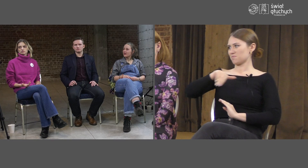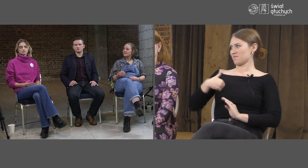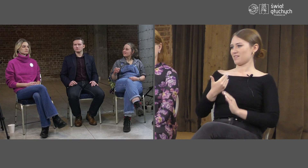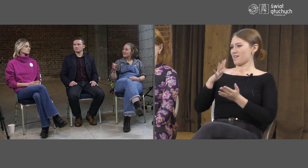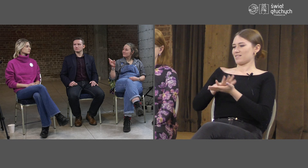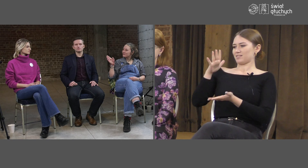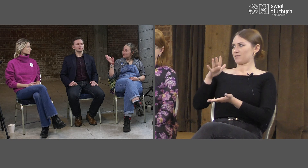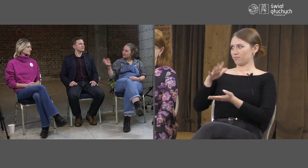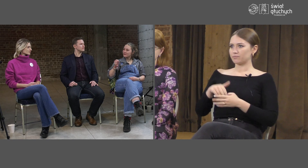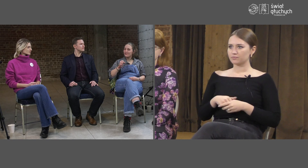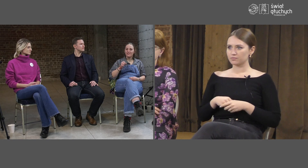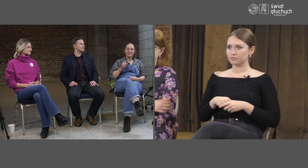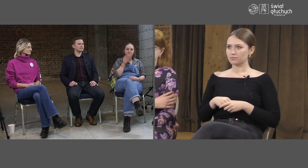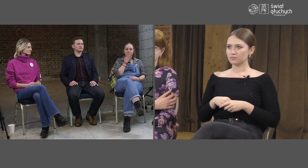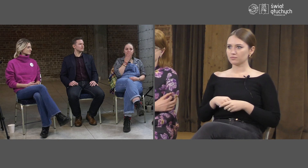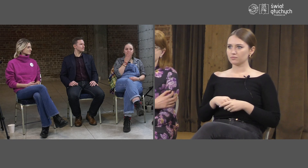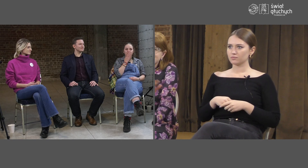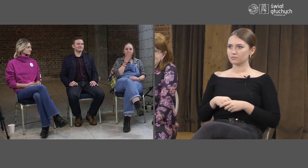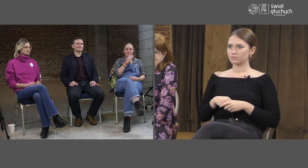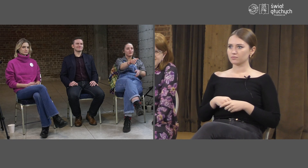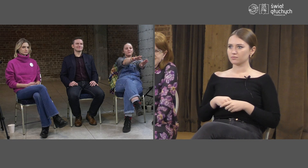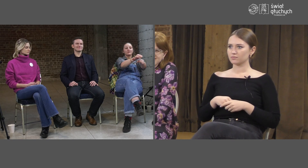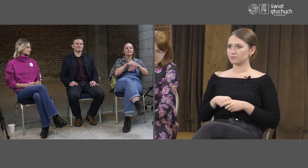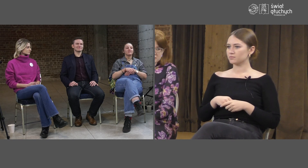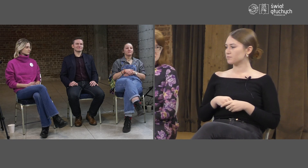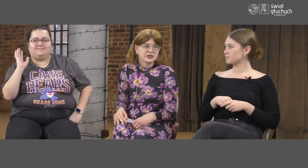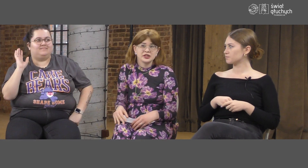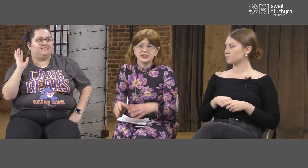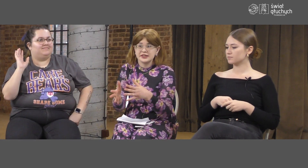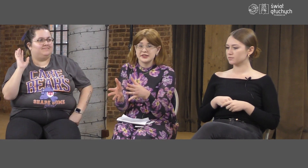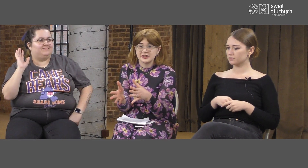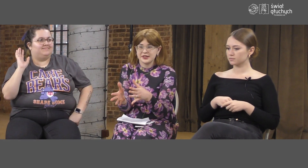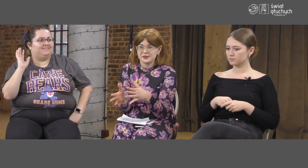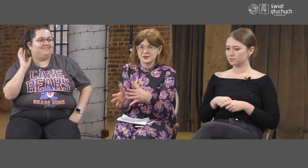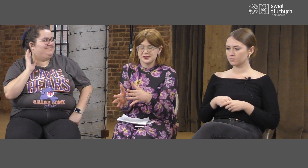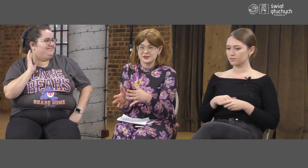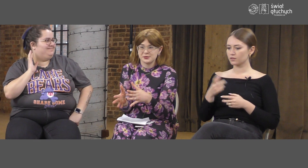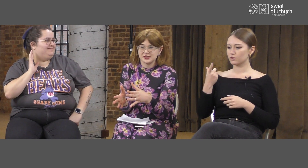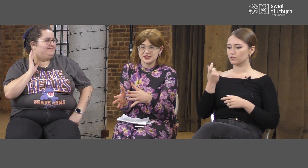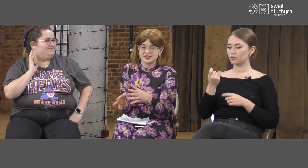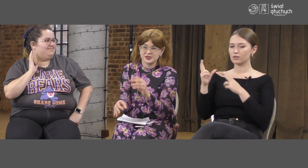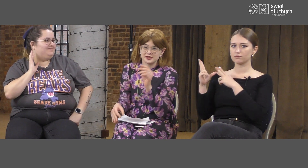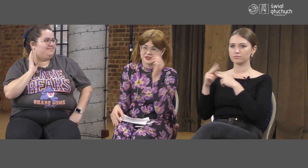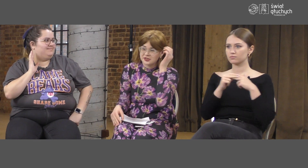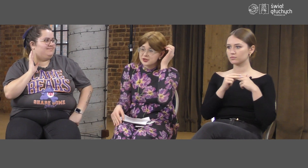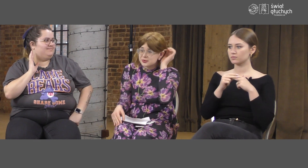[Maria] But actually, about that... Sorry. [Daniela] Referring to what Maria said,